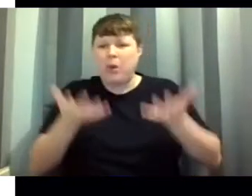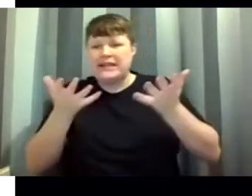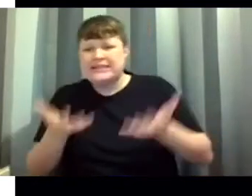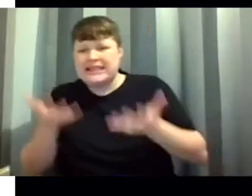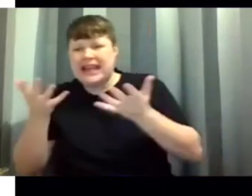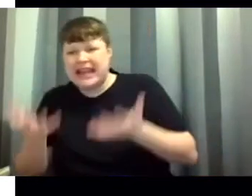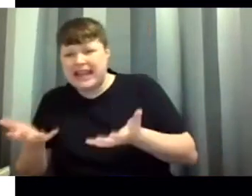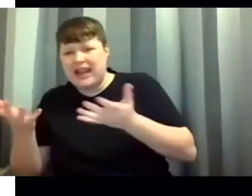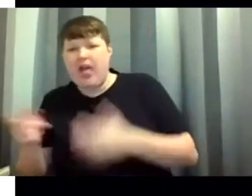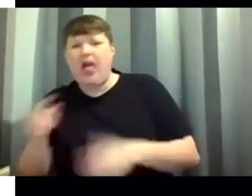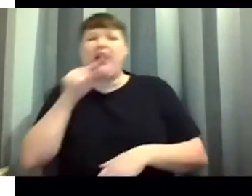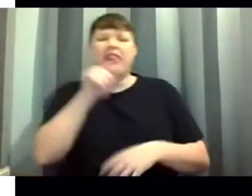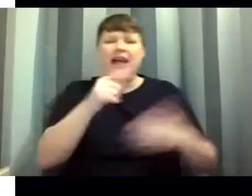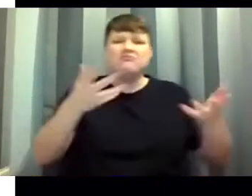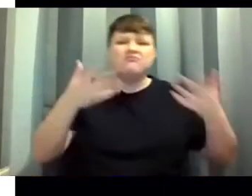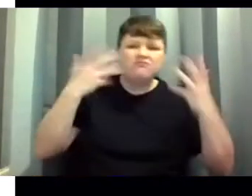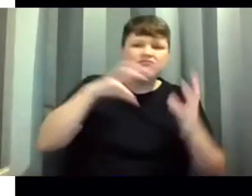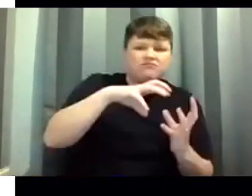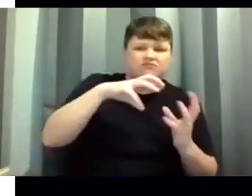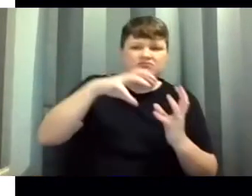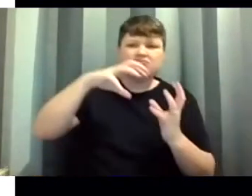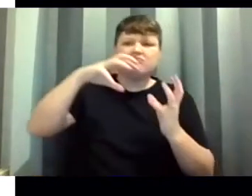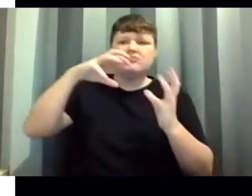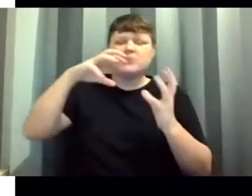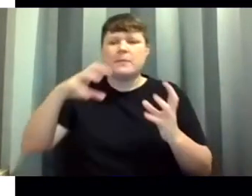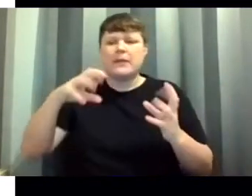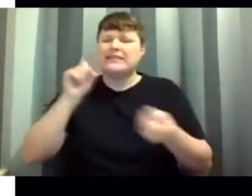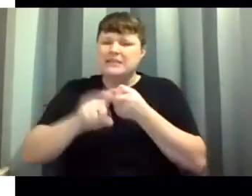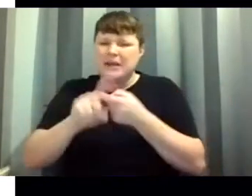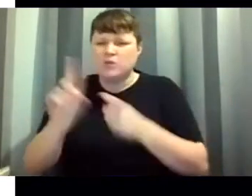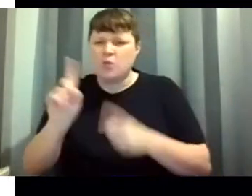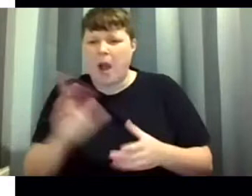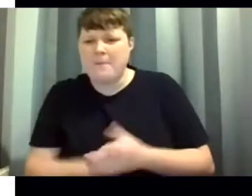in and out of it. And what it depends on is something called convectively available